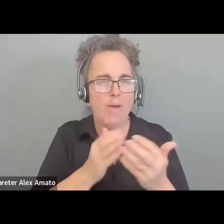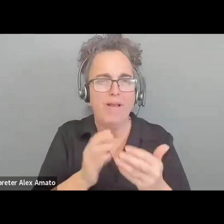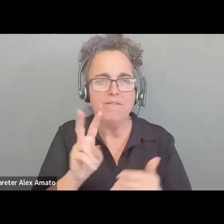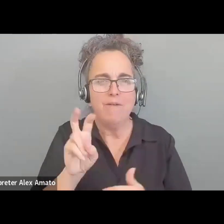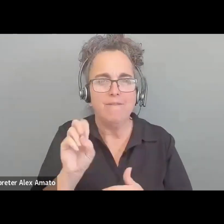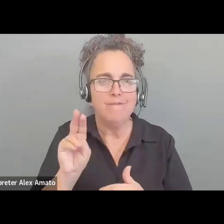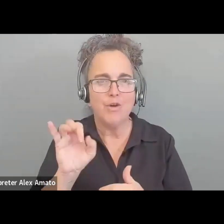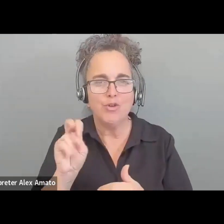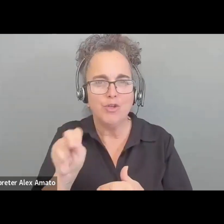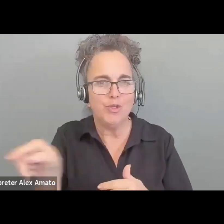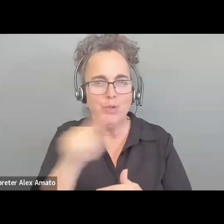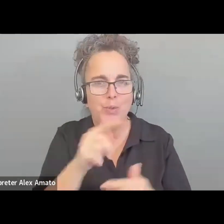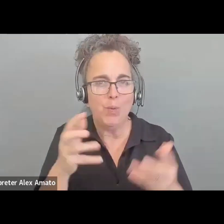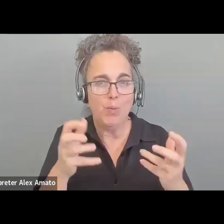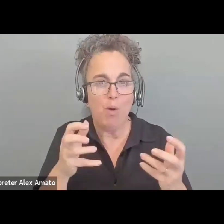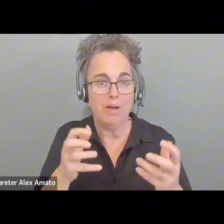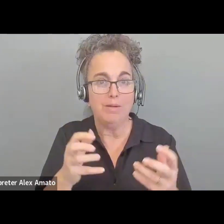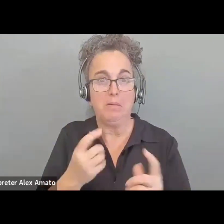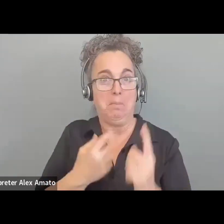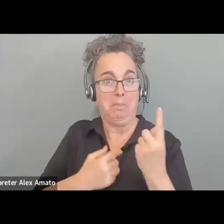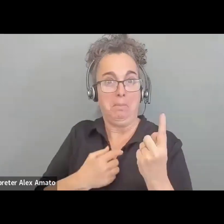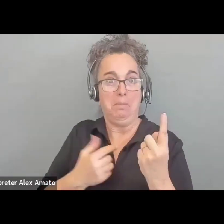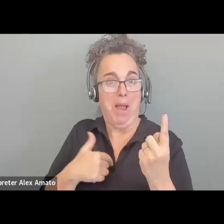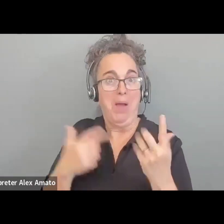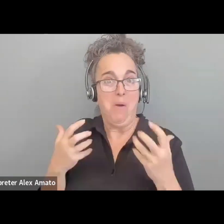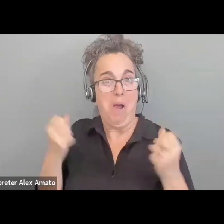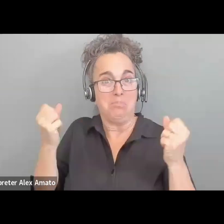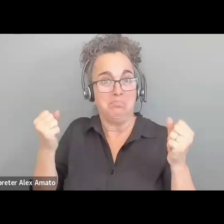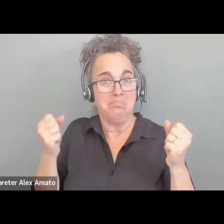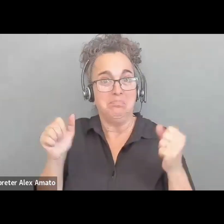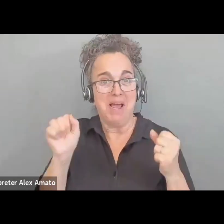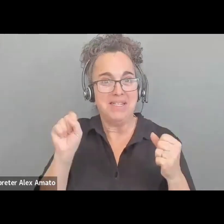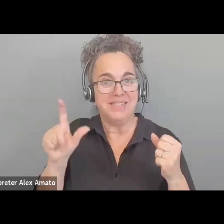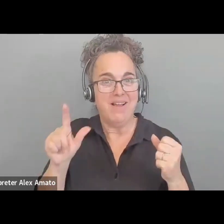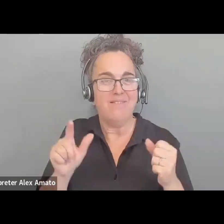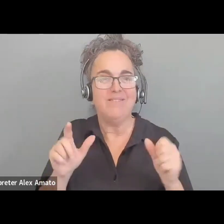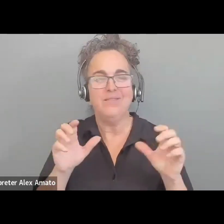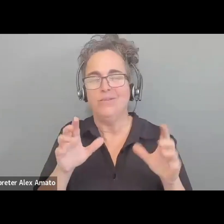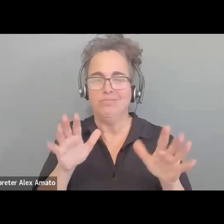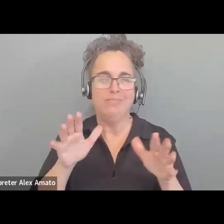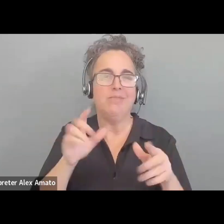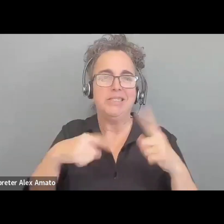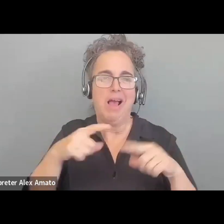The one version that I want is a sign language version. We're not that there yet, so we've definitely got more to do.